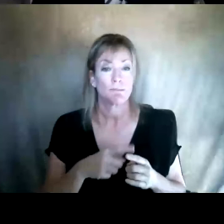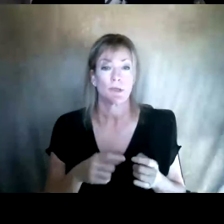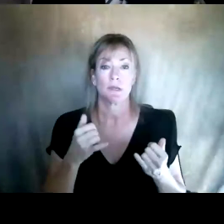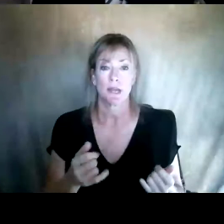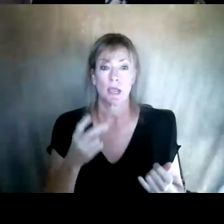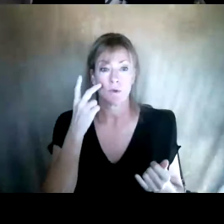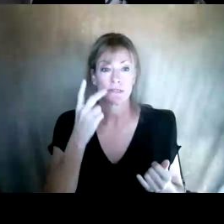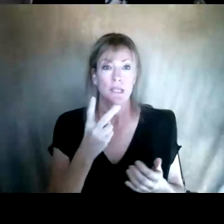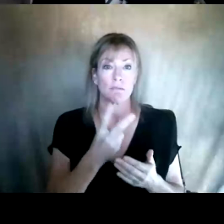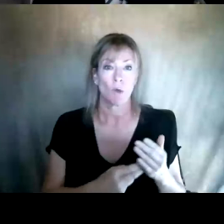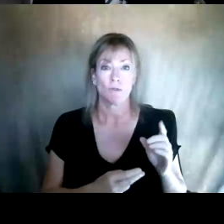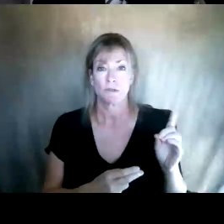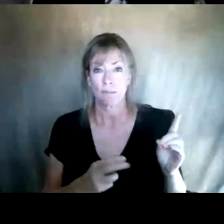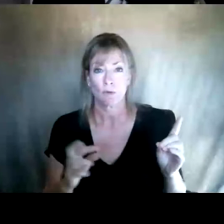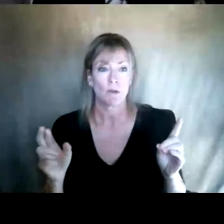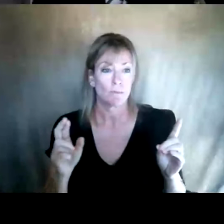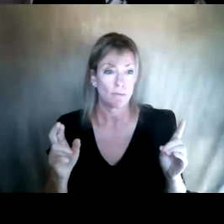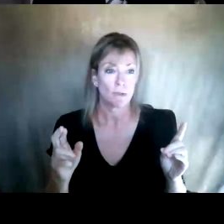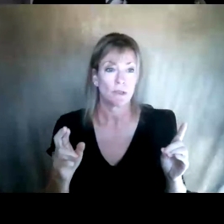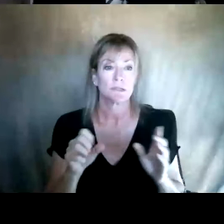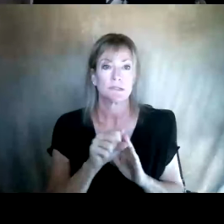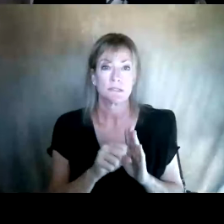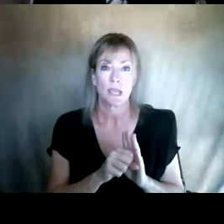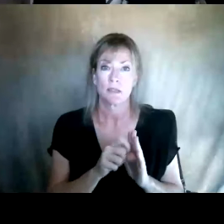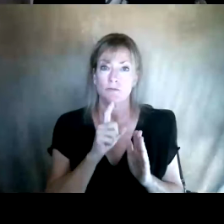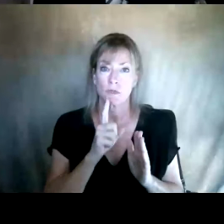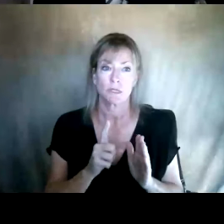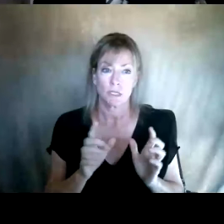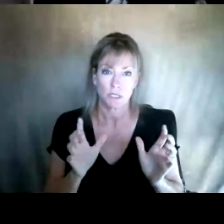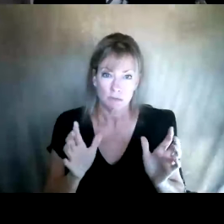REPUBLICAN AND DEMOCRAT STATES REALLY PRESS FORWARD WITH THAT